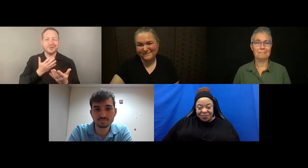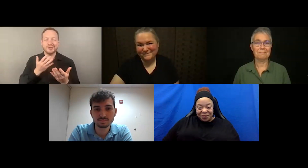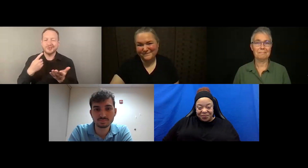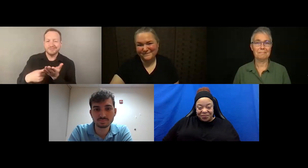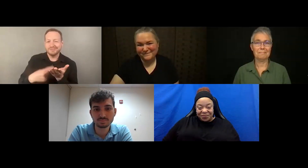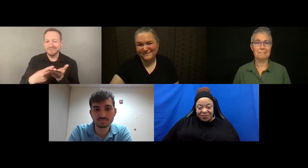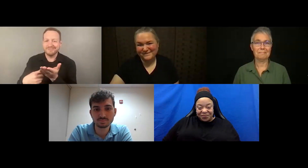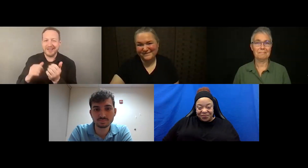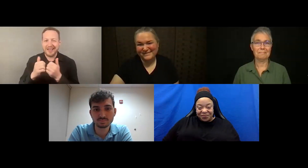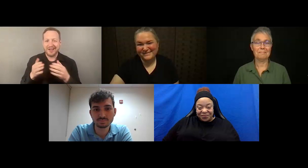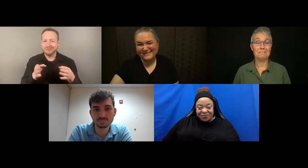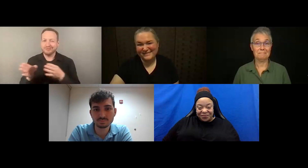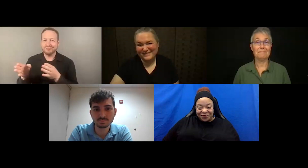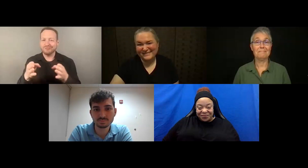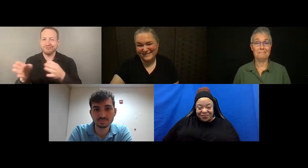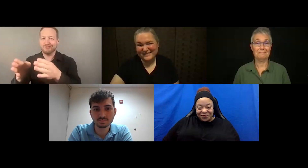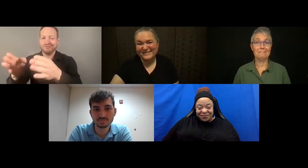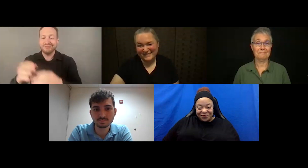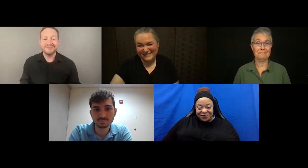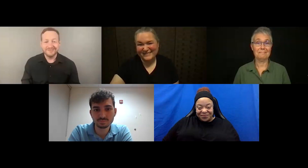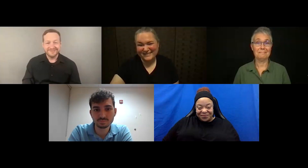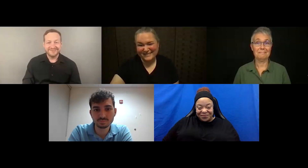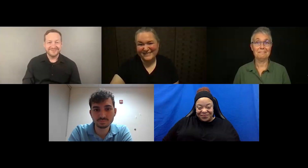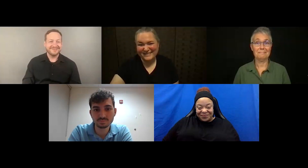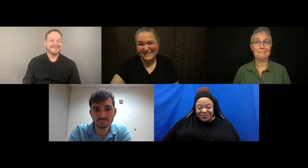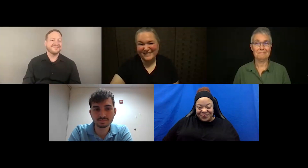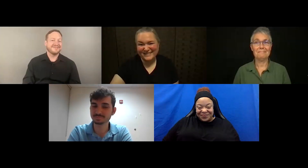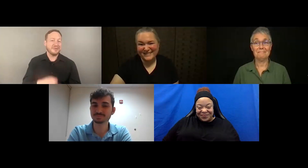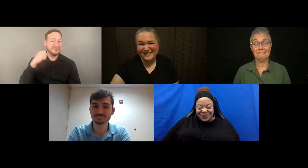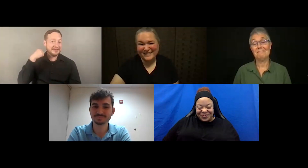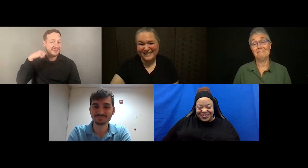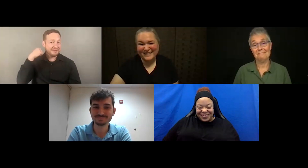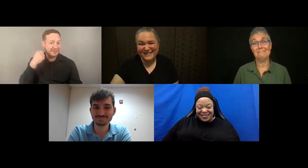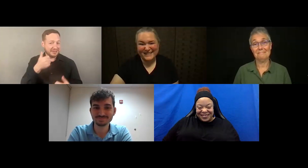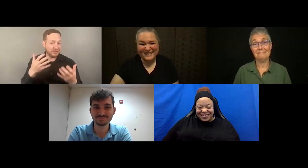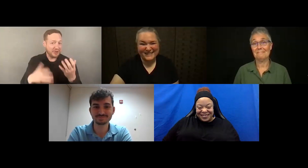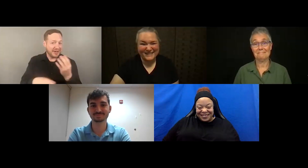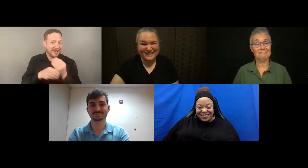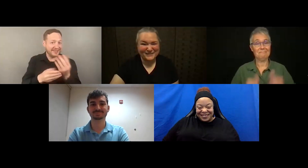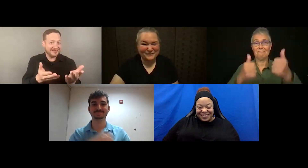in our journey and conversation. uh and as we navigate this new world.